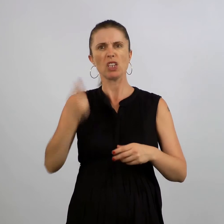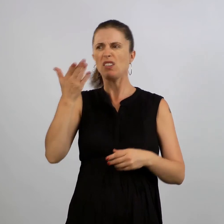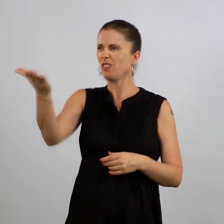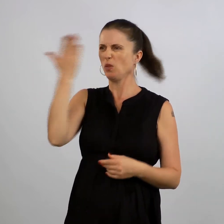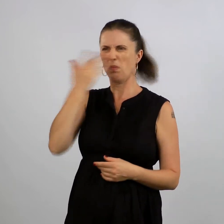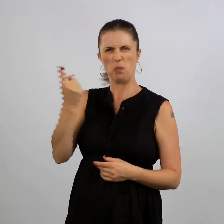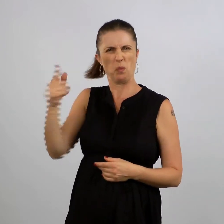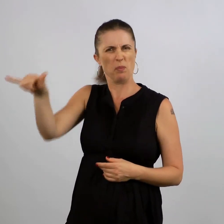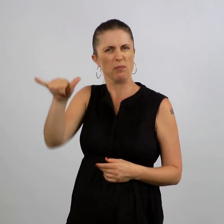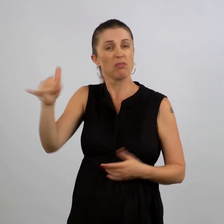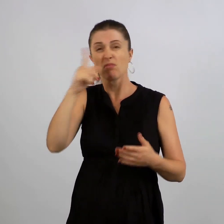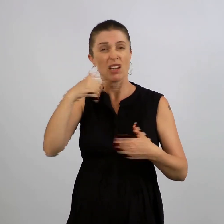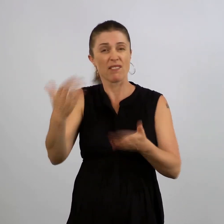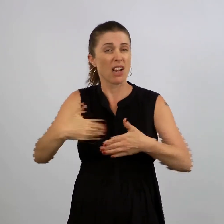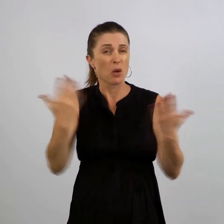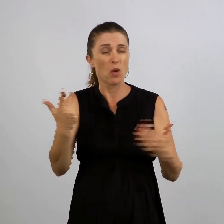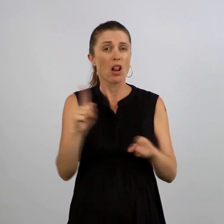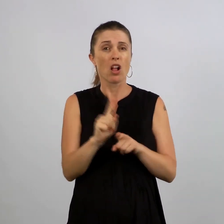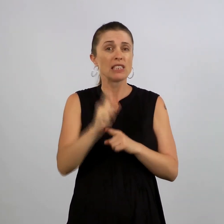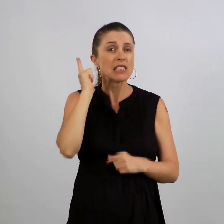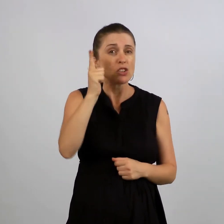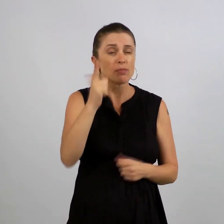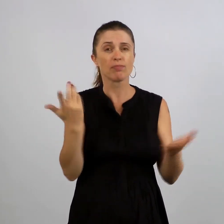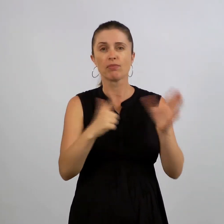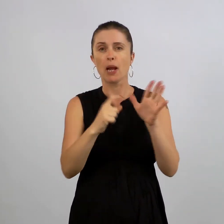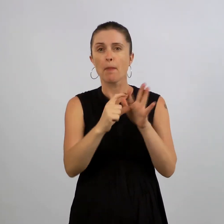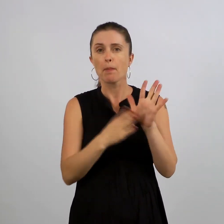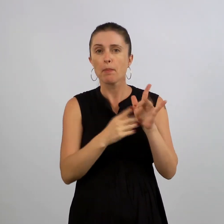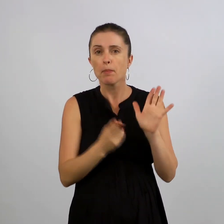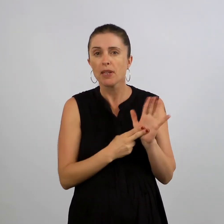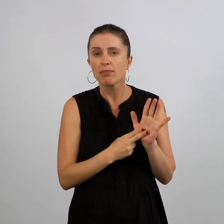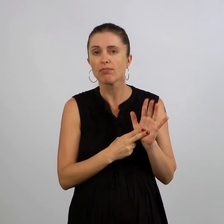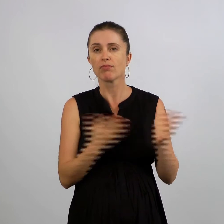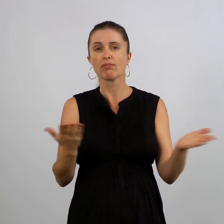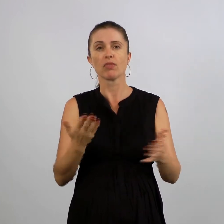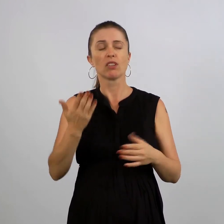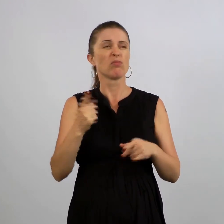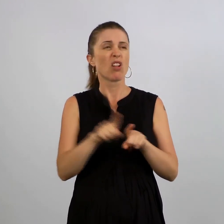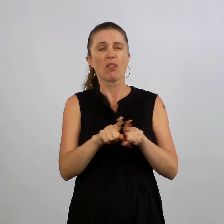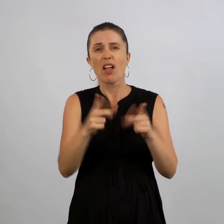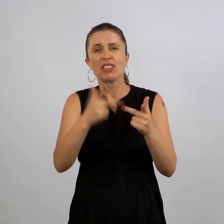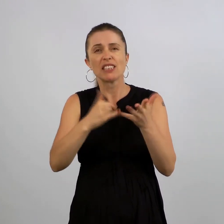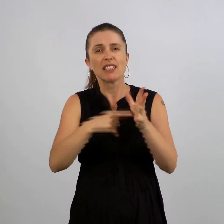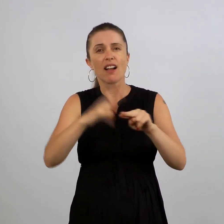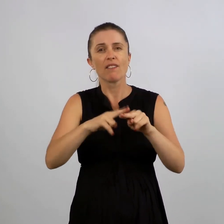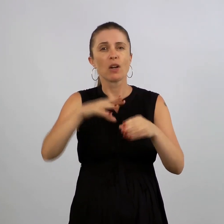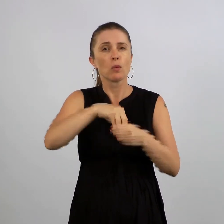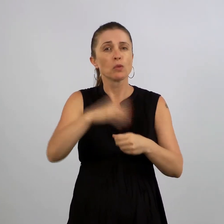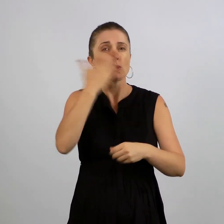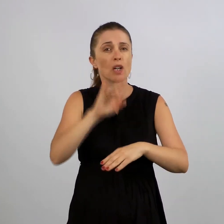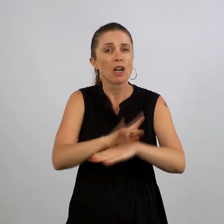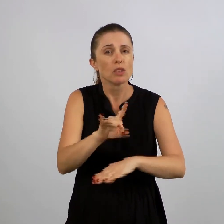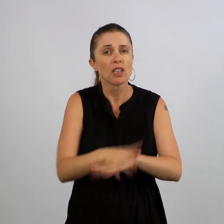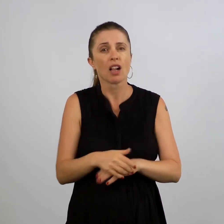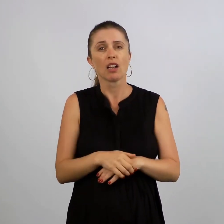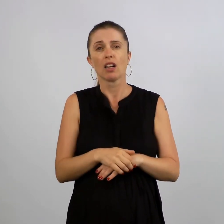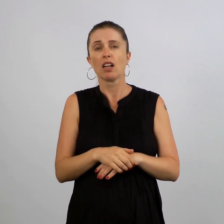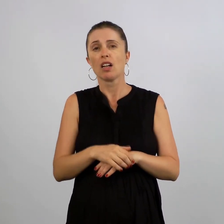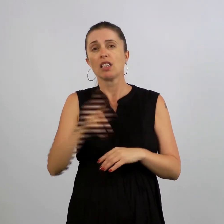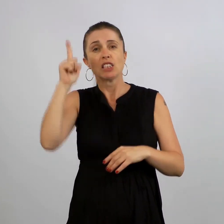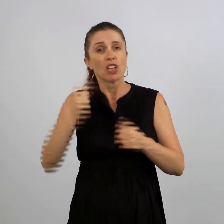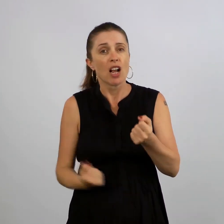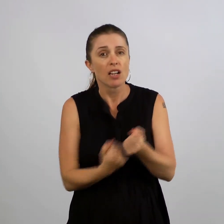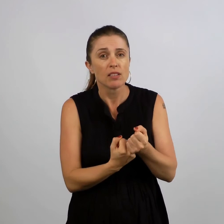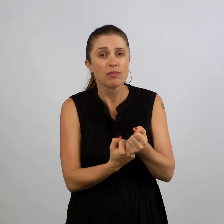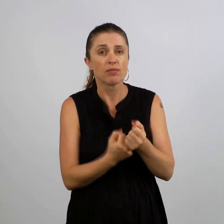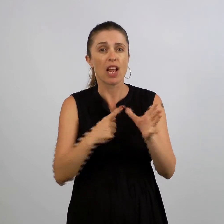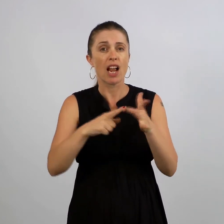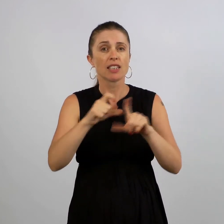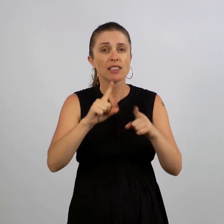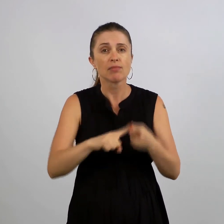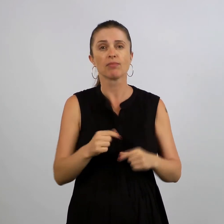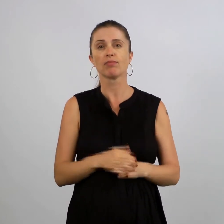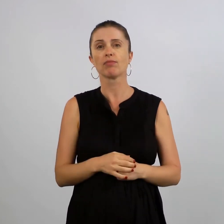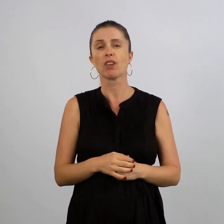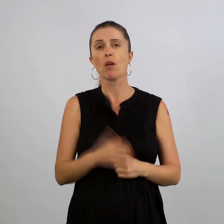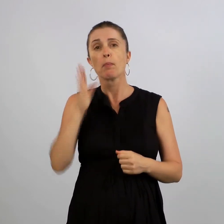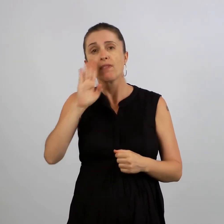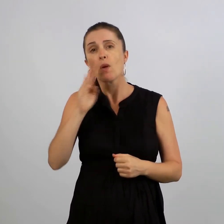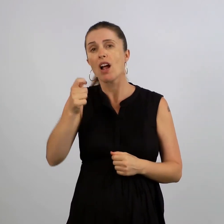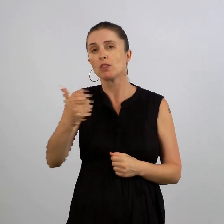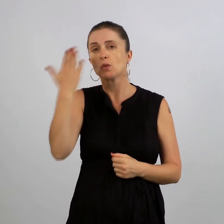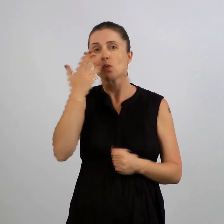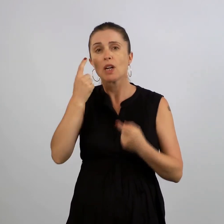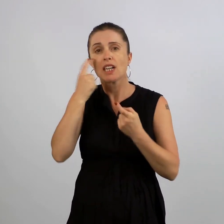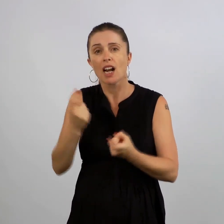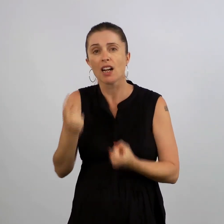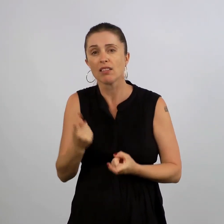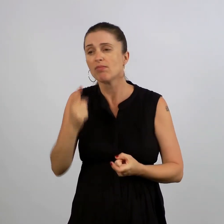The guidelines are for teachers, admin, school counsellors, teacher aides, pre and post school carers.